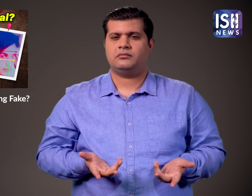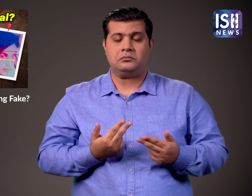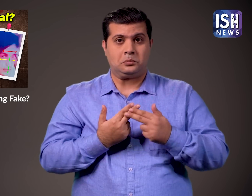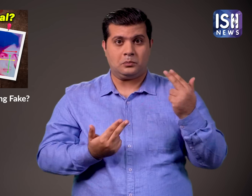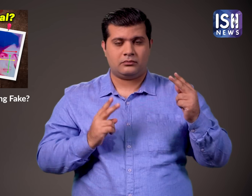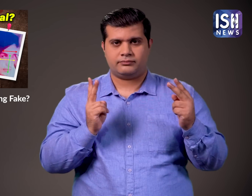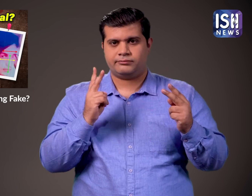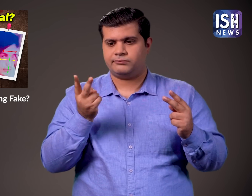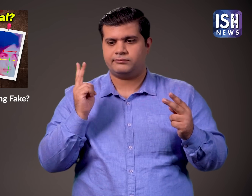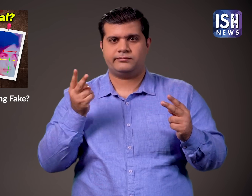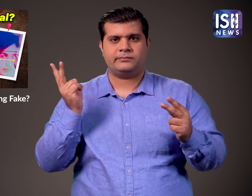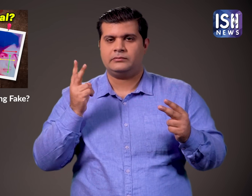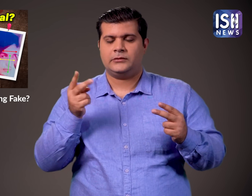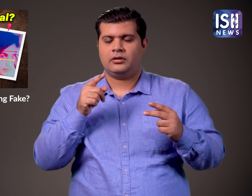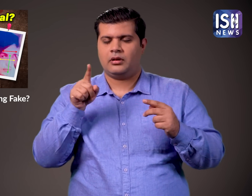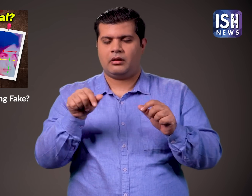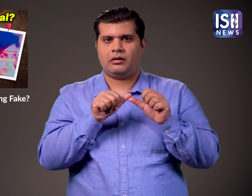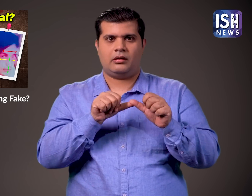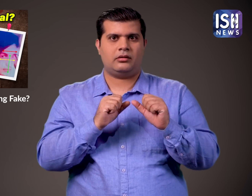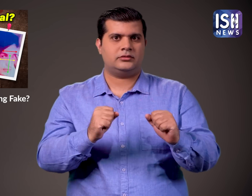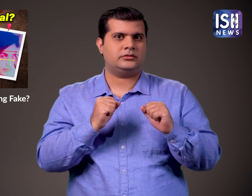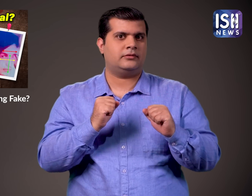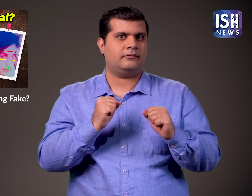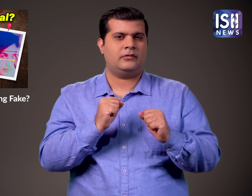There are various stories, but none of them provide clear answers.